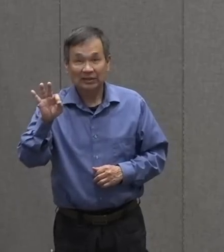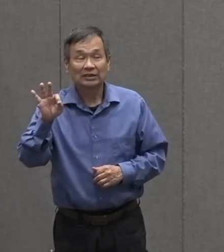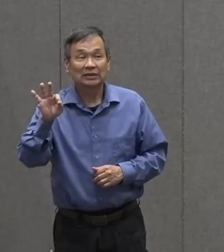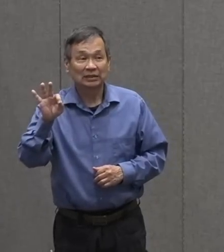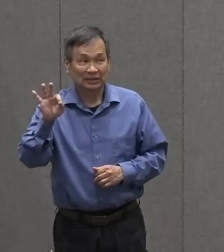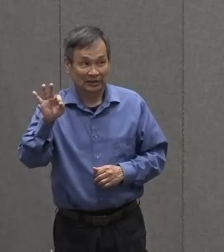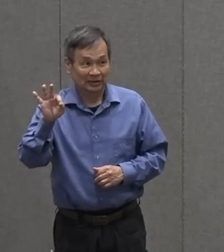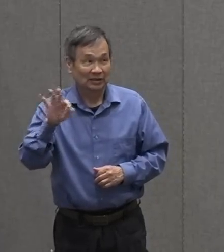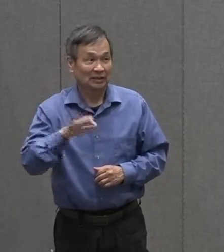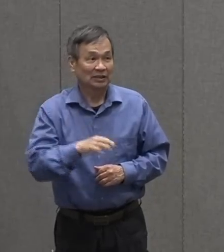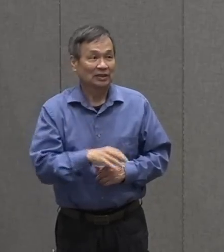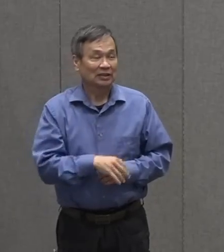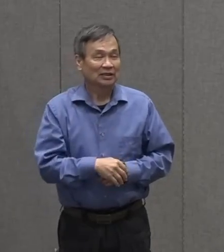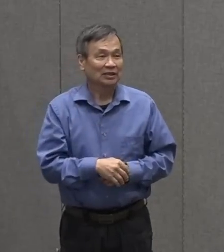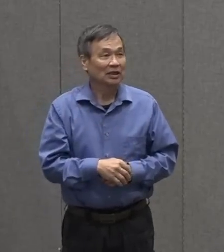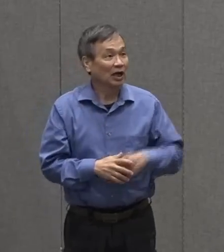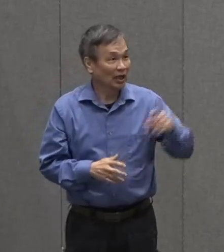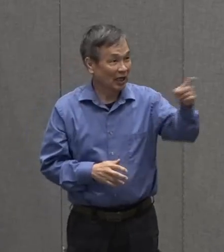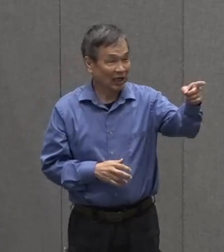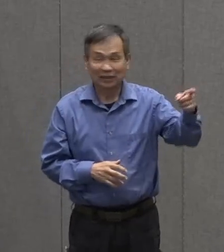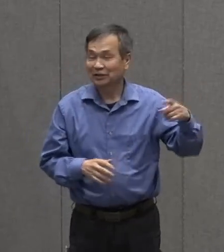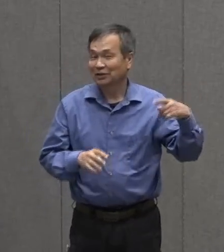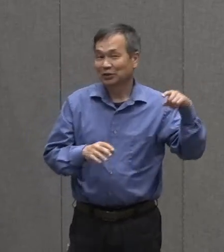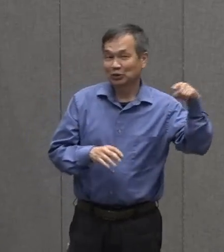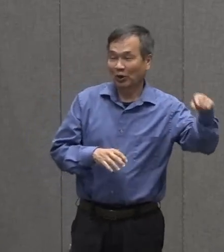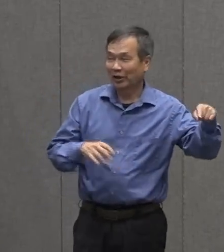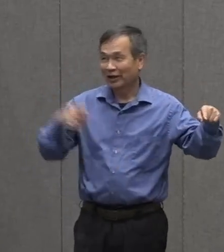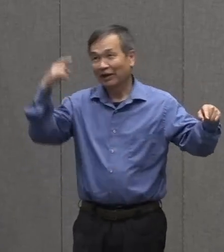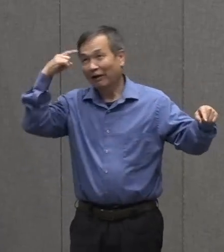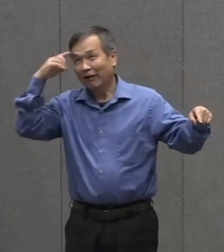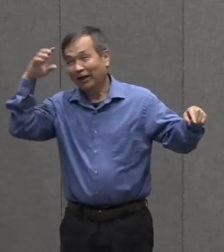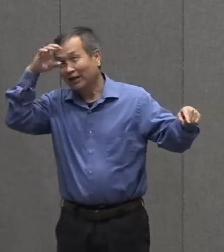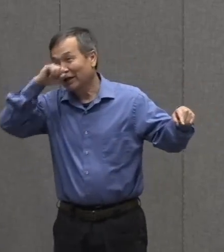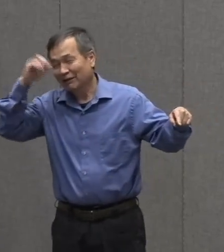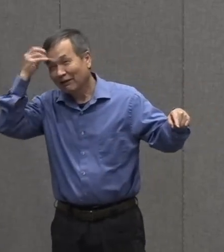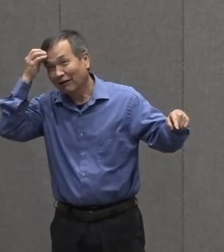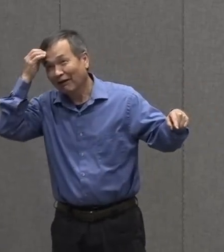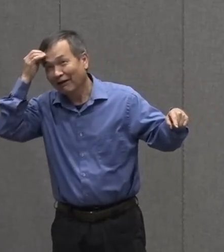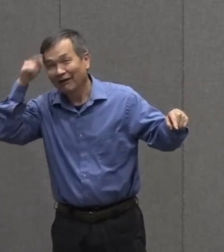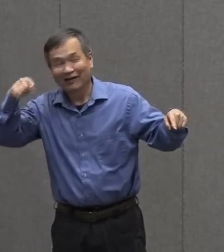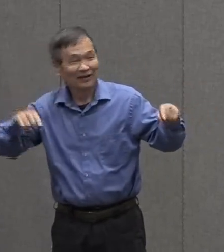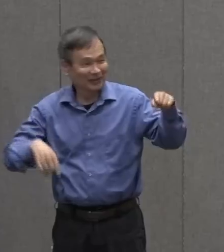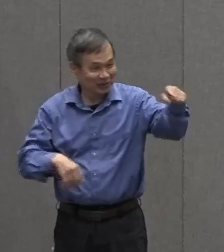I'm showing them, I'm serious. You're showing them and I'm like sitting here. Let them try to figure that out.